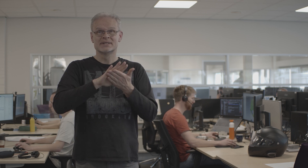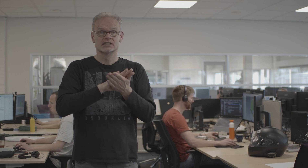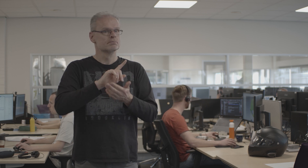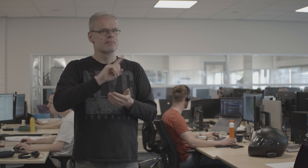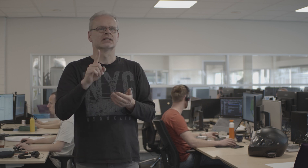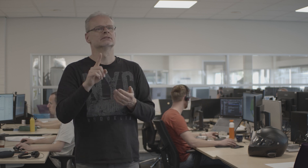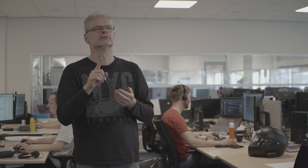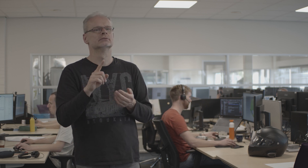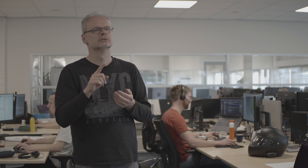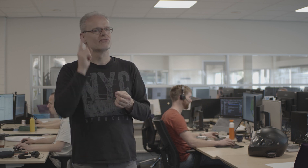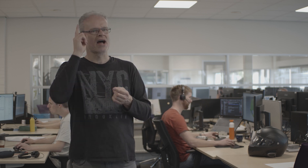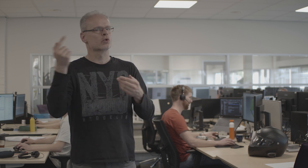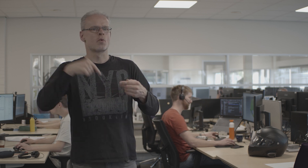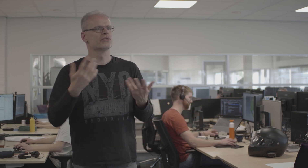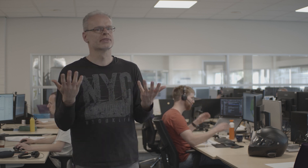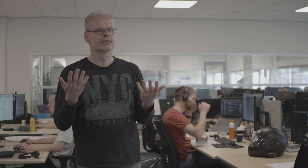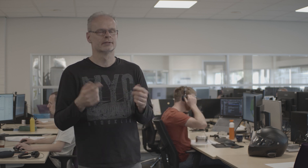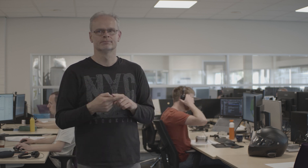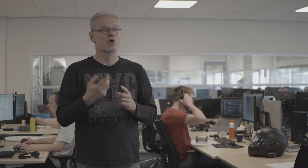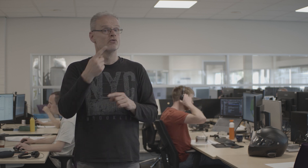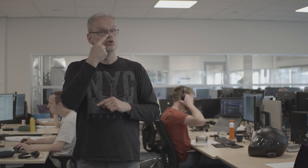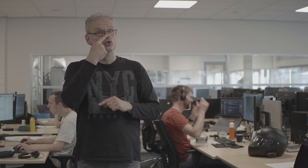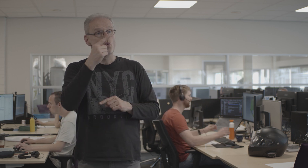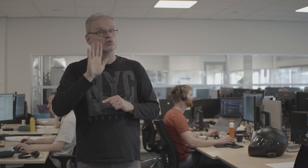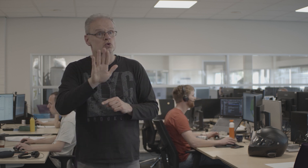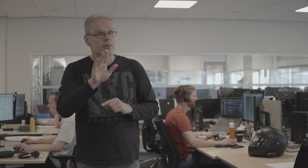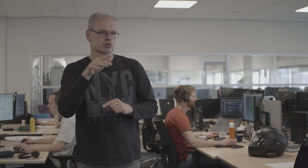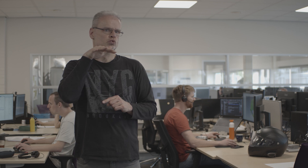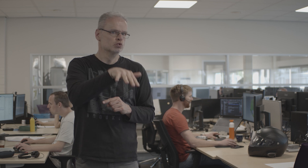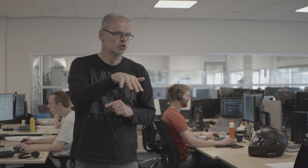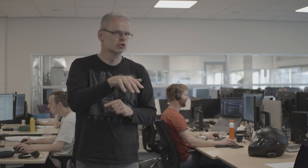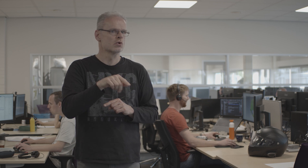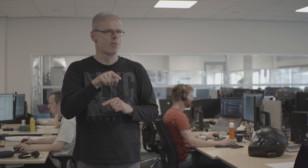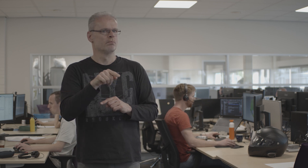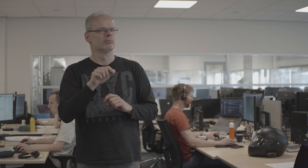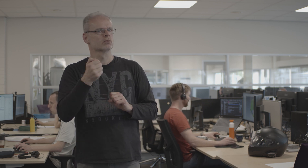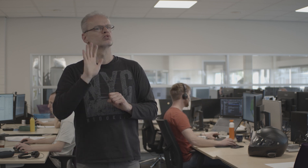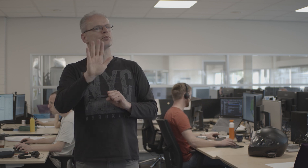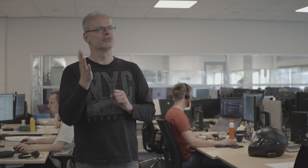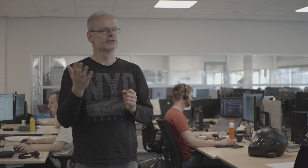The machine must not pose a danger. There must be an emergency stop to stop the machine.